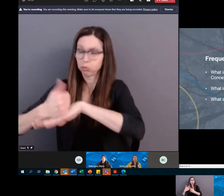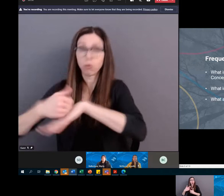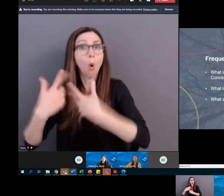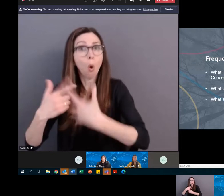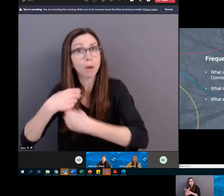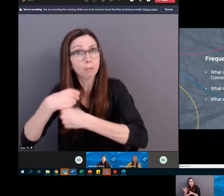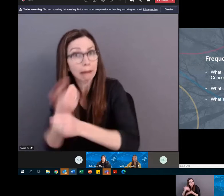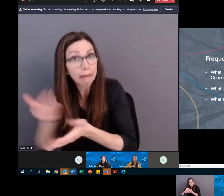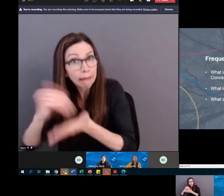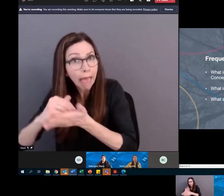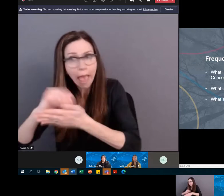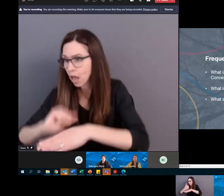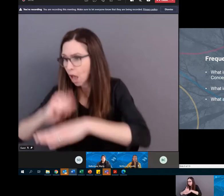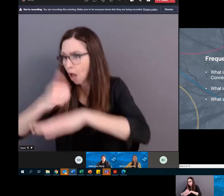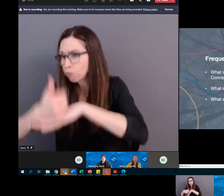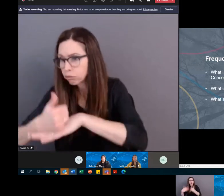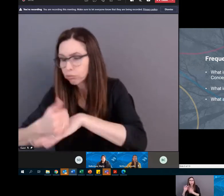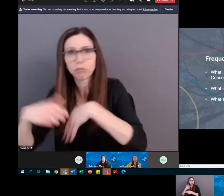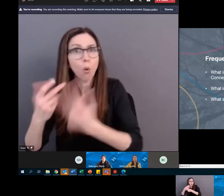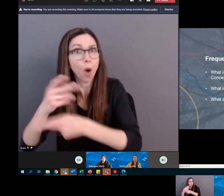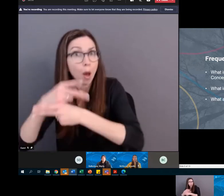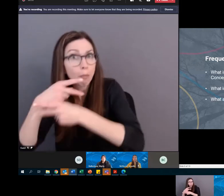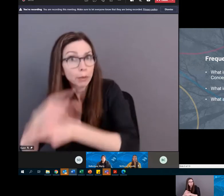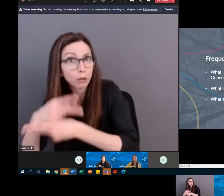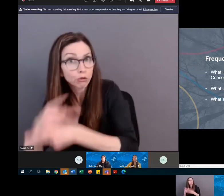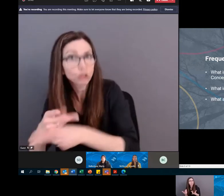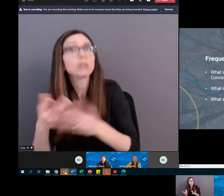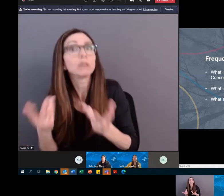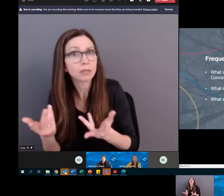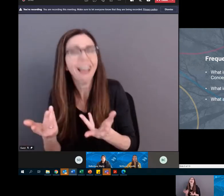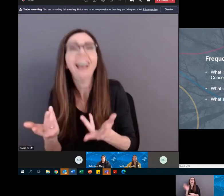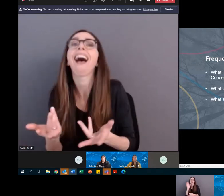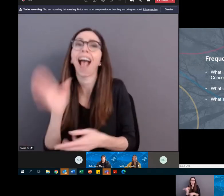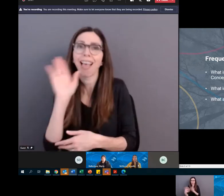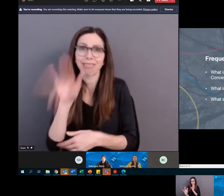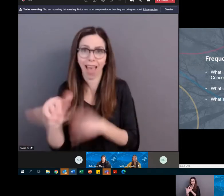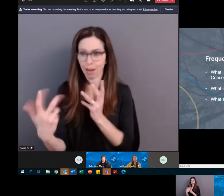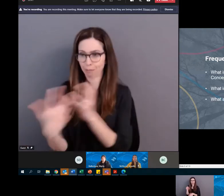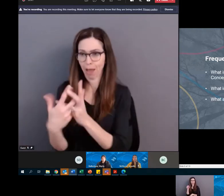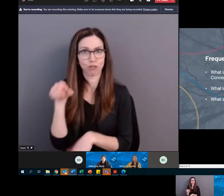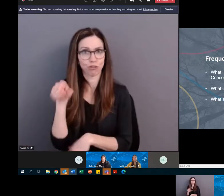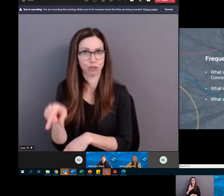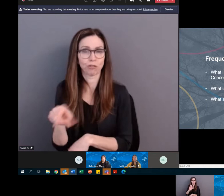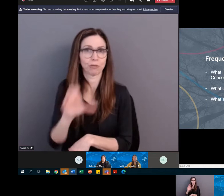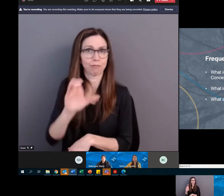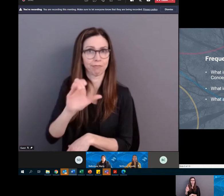related to the project's final presentation, then you would apply